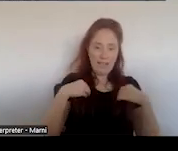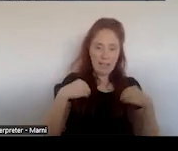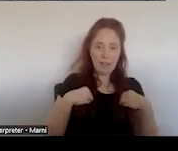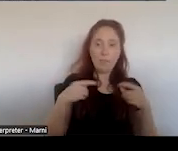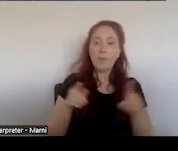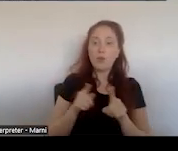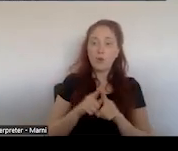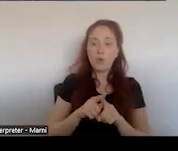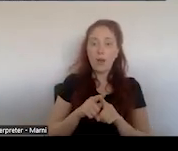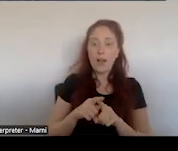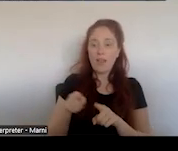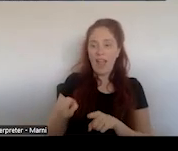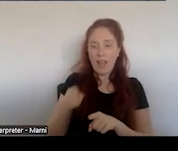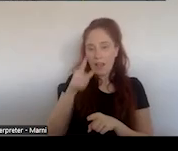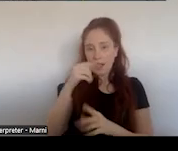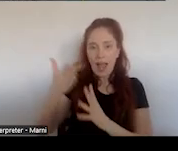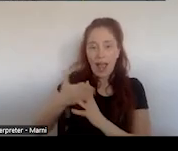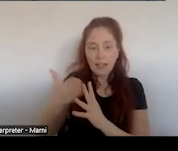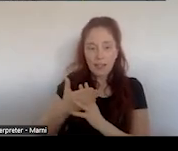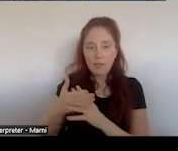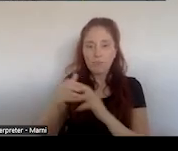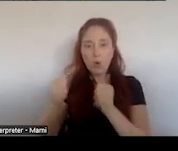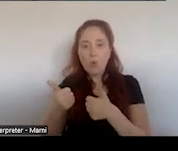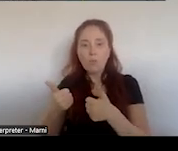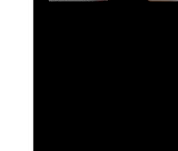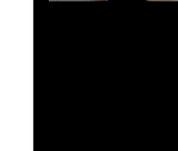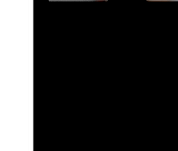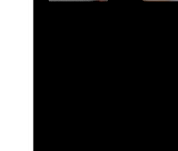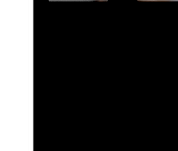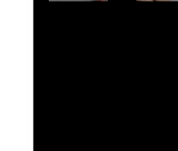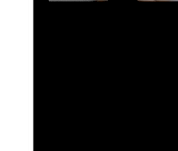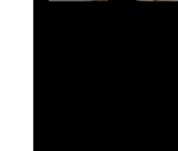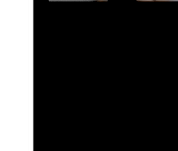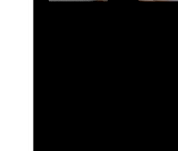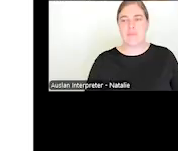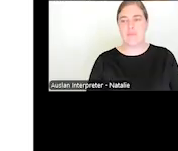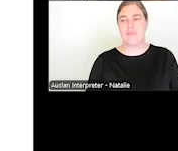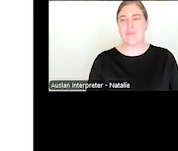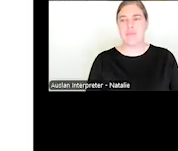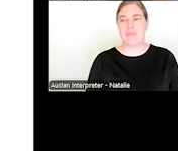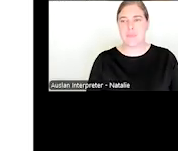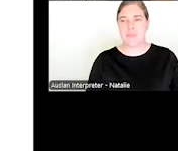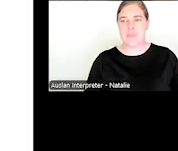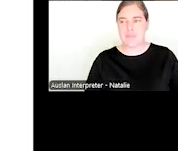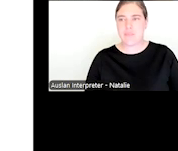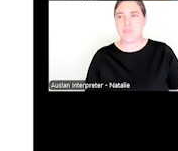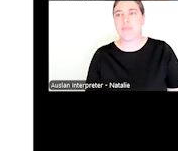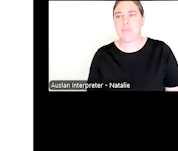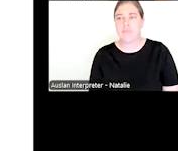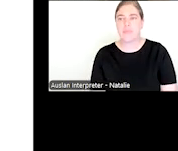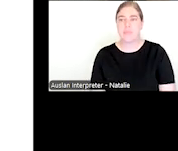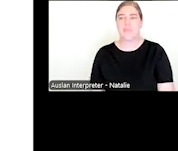in improving organisational accessibility also will be able, through the program, to supplement